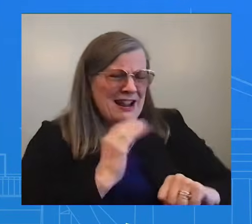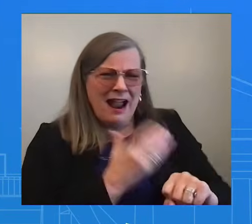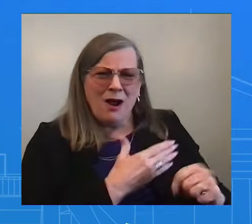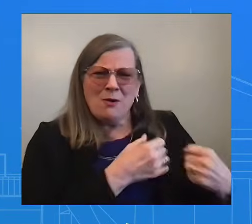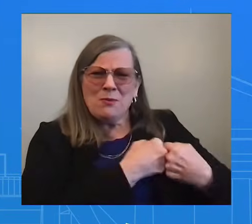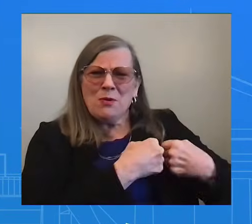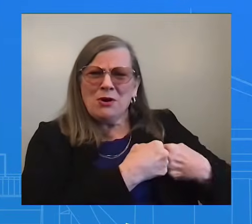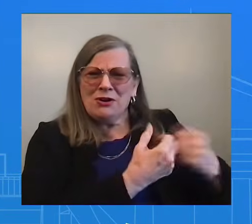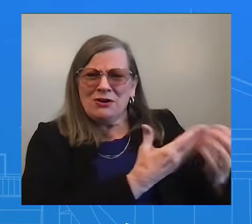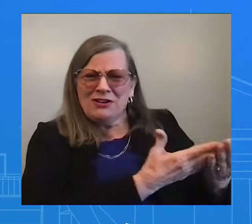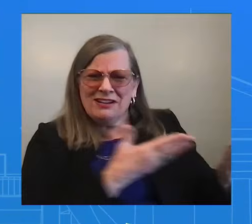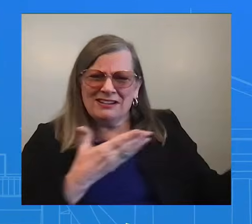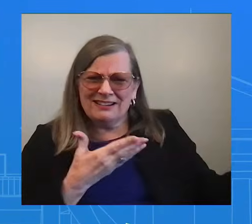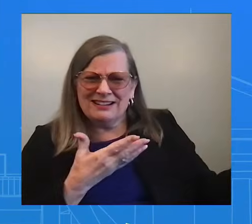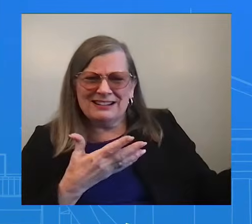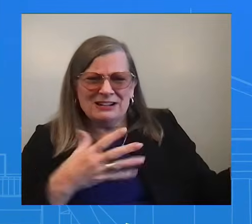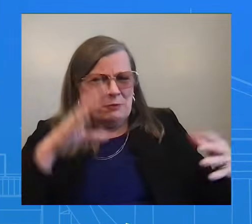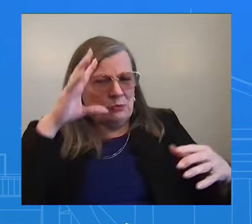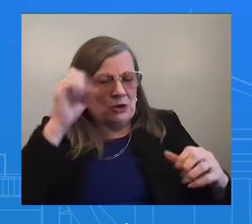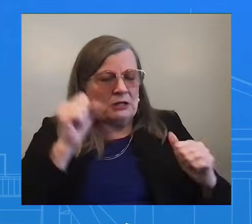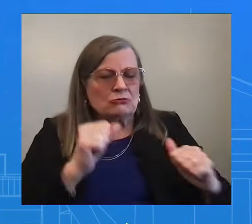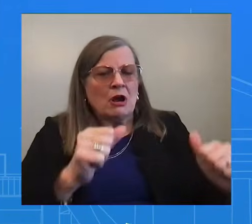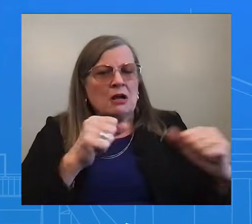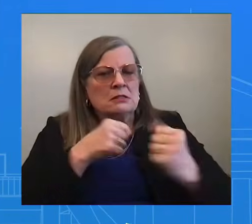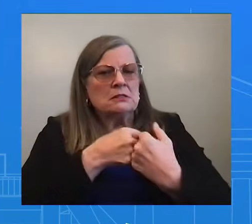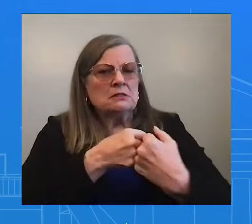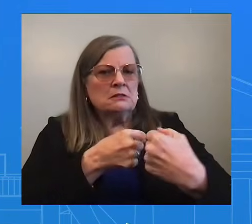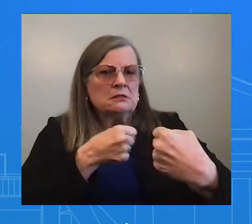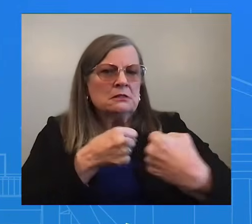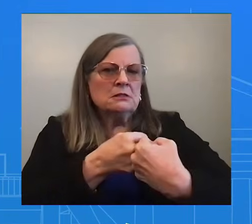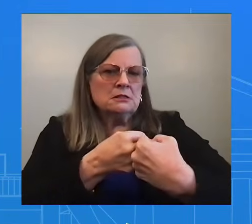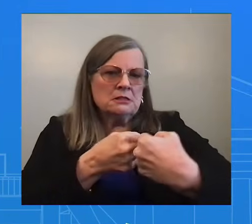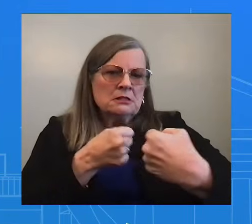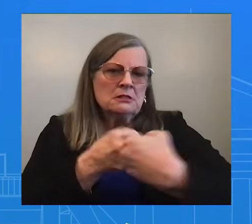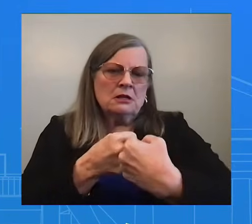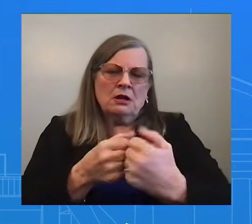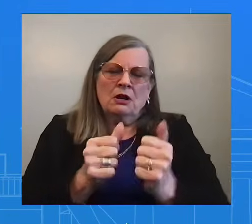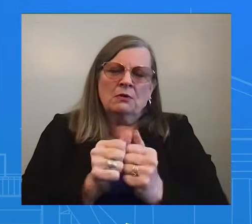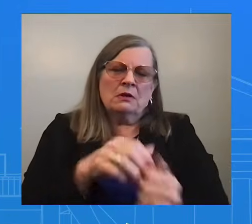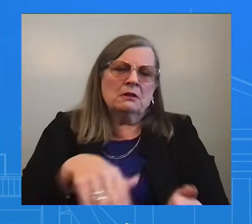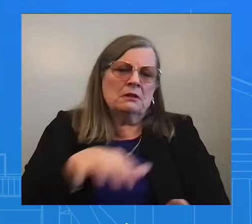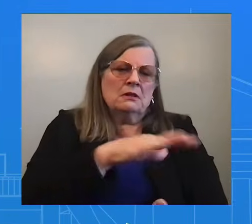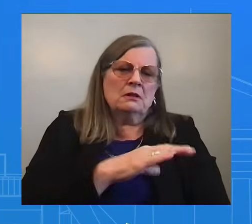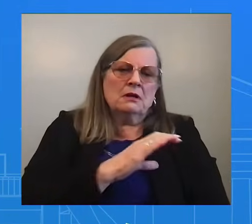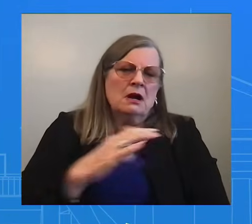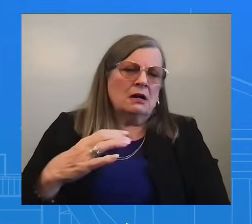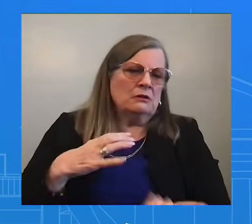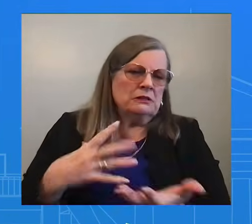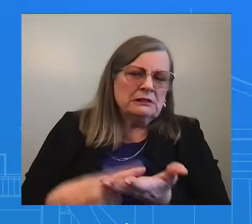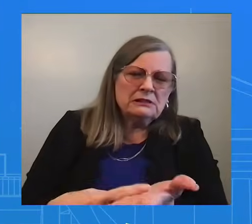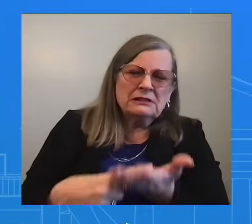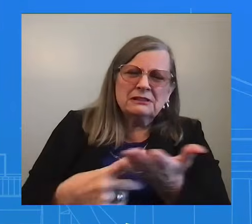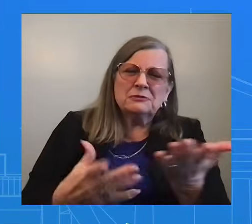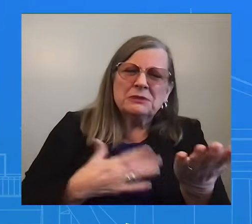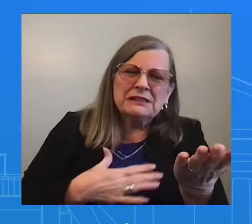There's -- there's clearly diplomatic conversation happening with AMLO and other folks -- other leaders in the region. We're going to continue to have those conversation